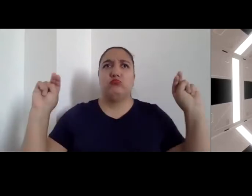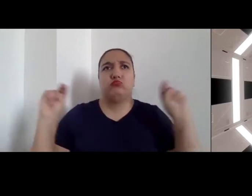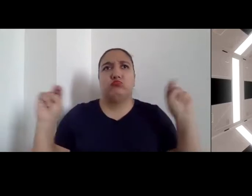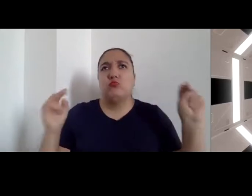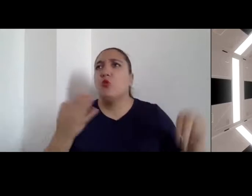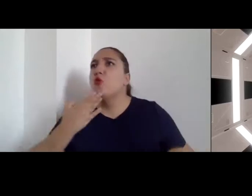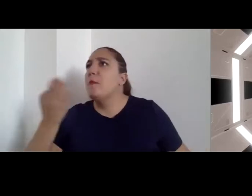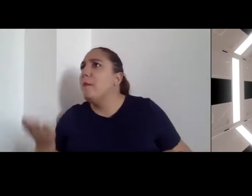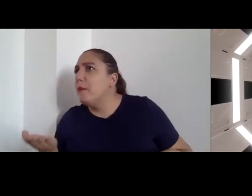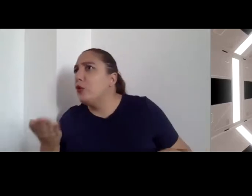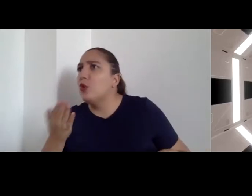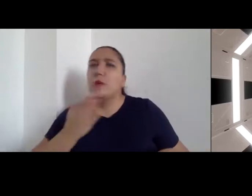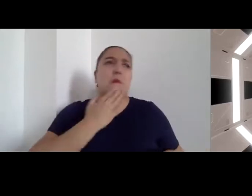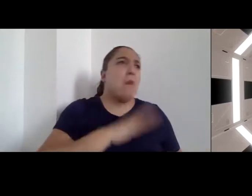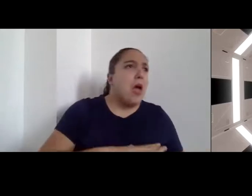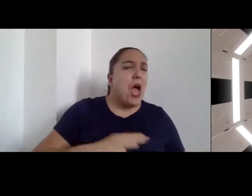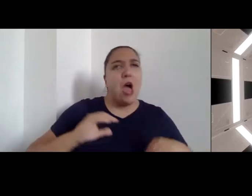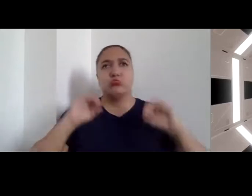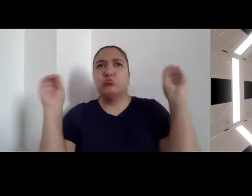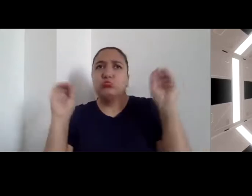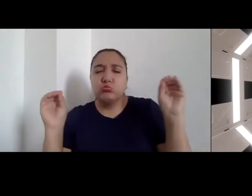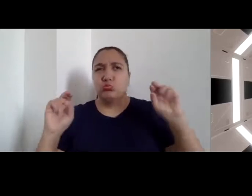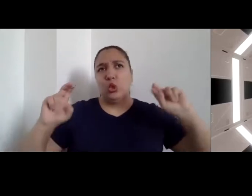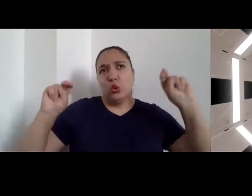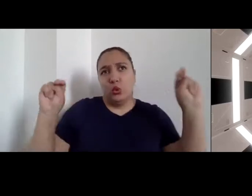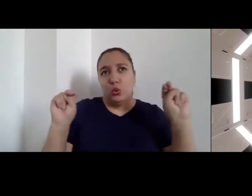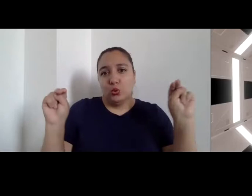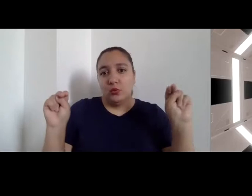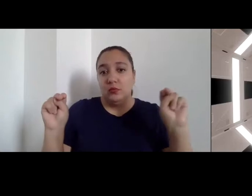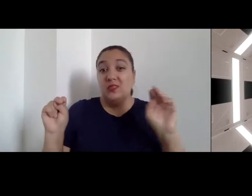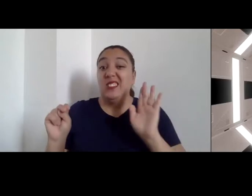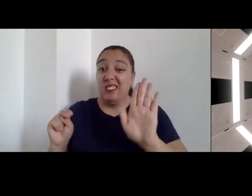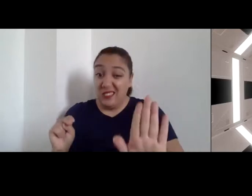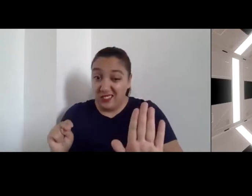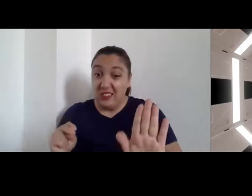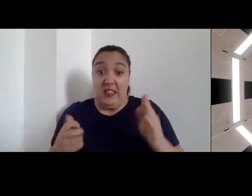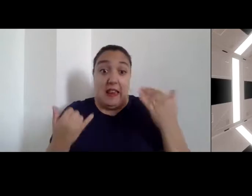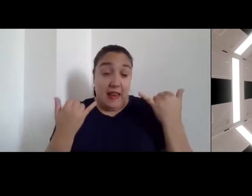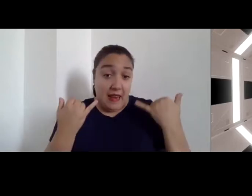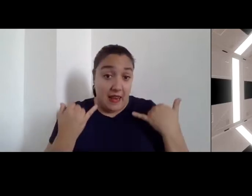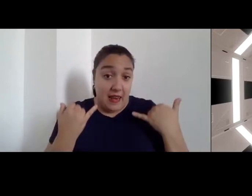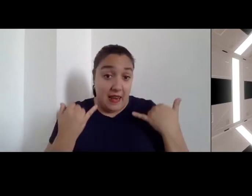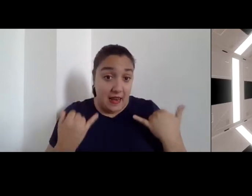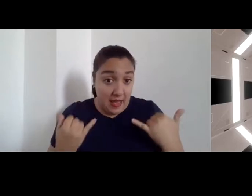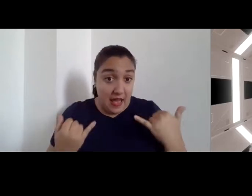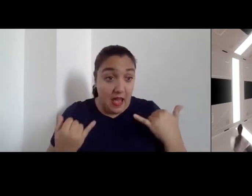or bad uses. I think it is pretty clear that there are platform technologies that are empirically